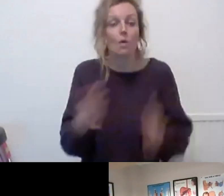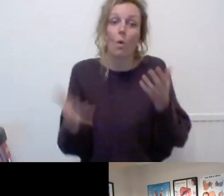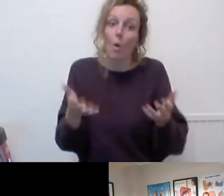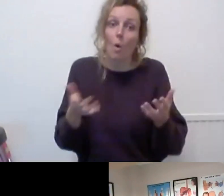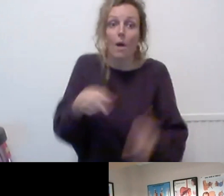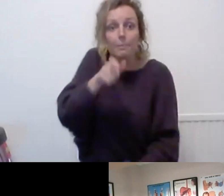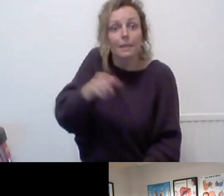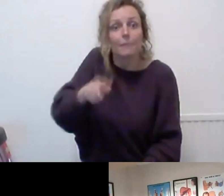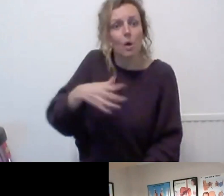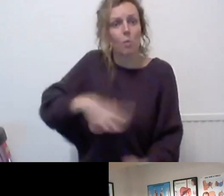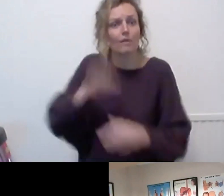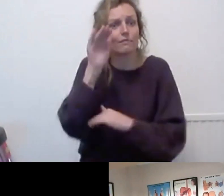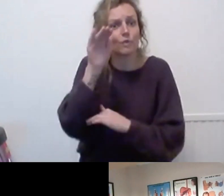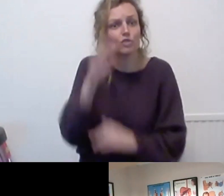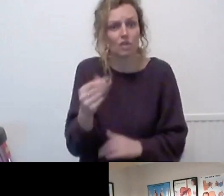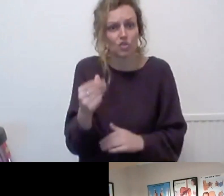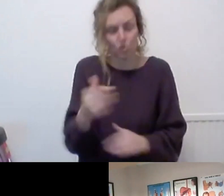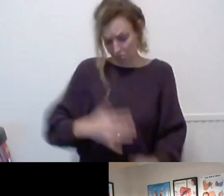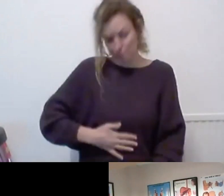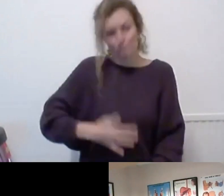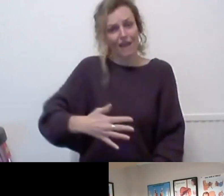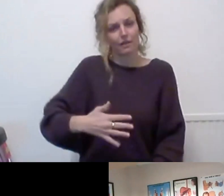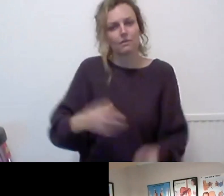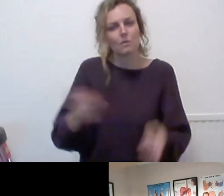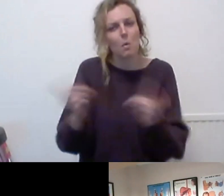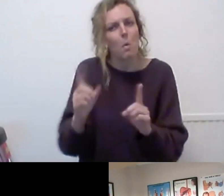What's your advice to them with respect to uptake of the vaccine?